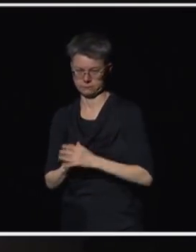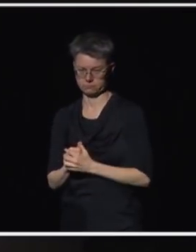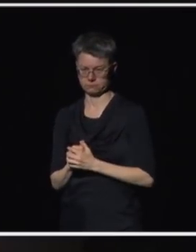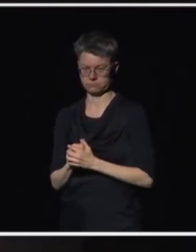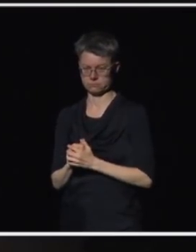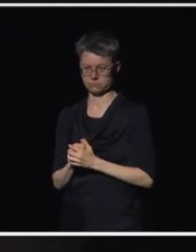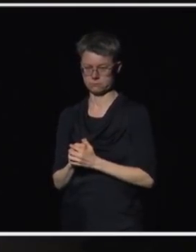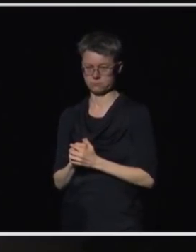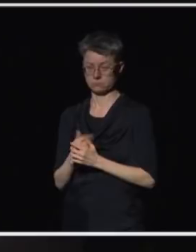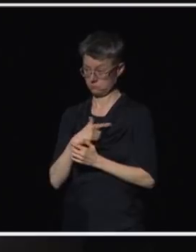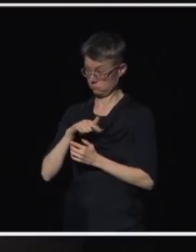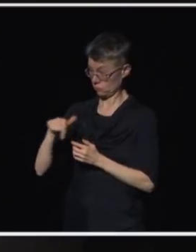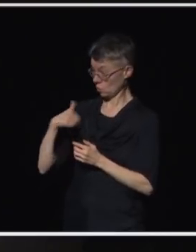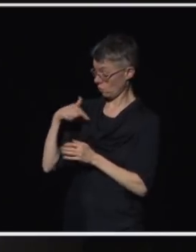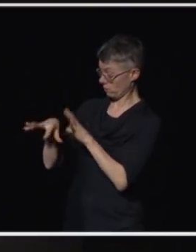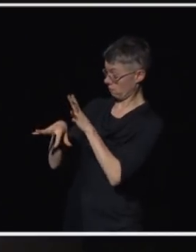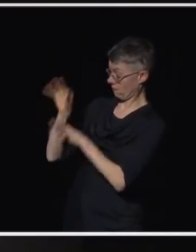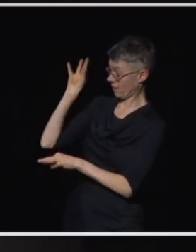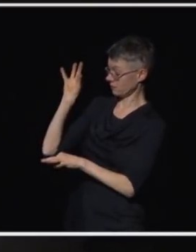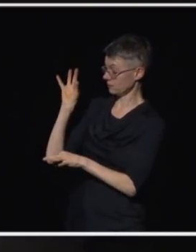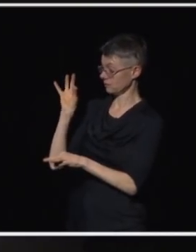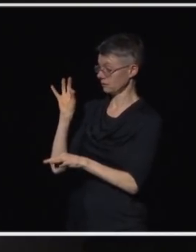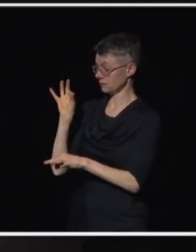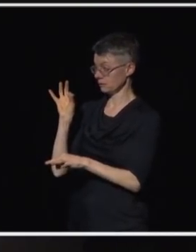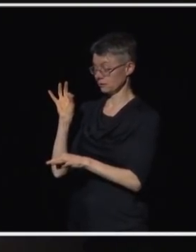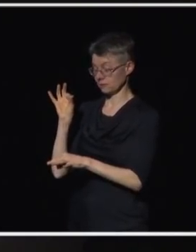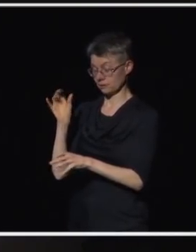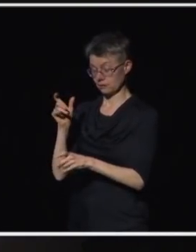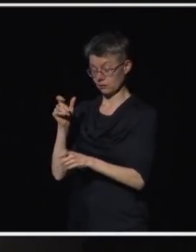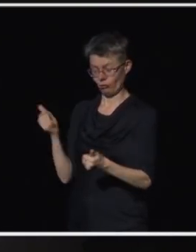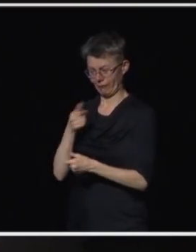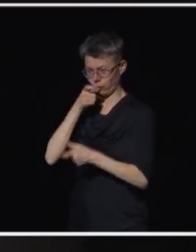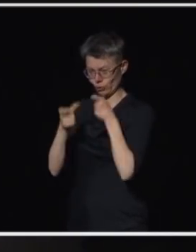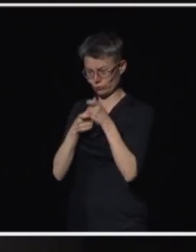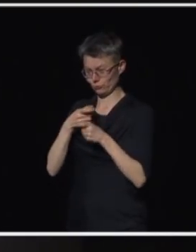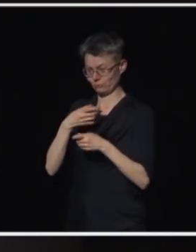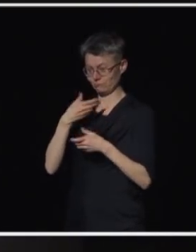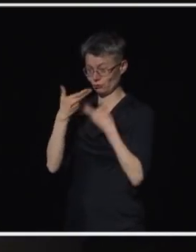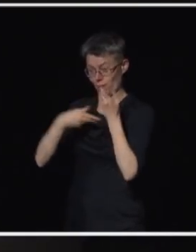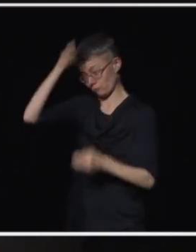I'm running out of words to describe Donald Trump. We did not go out and elect Donald Trump.